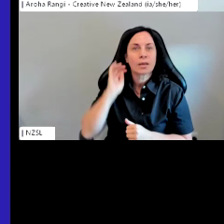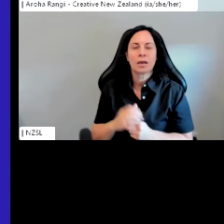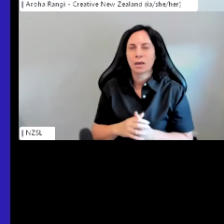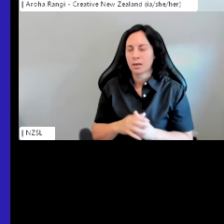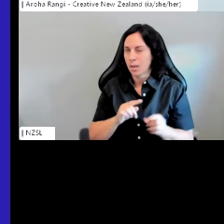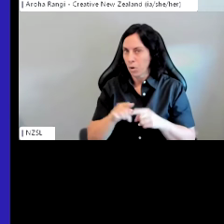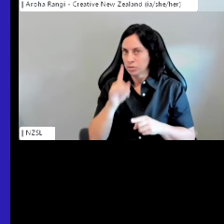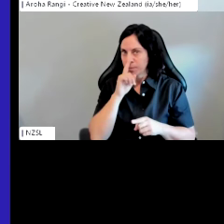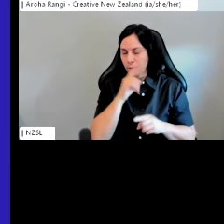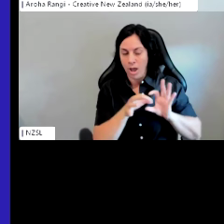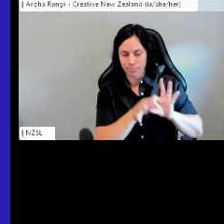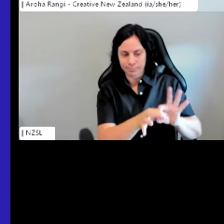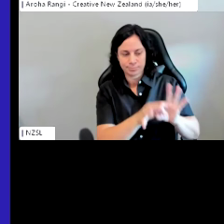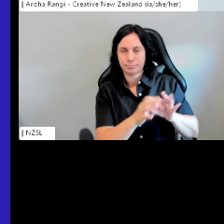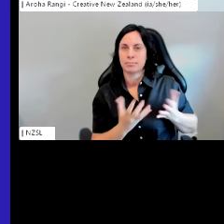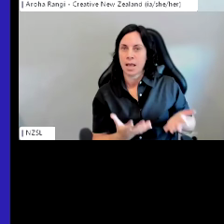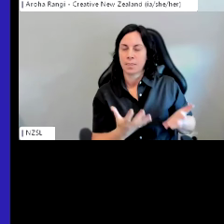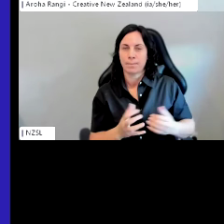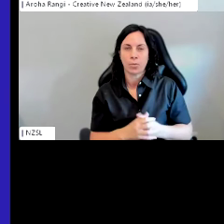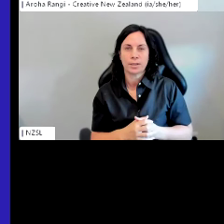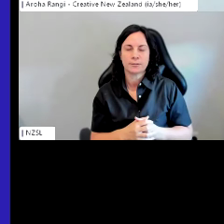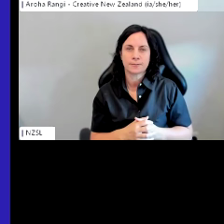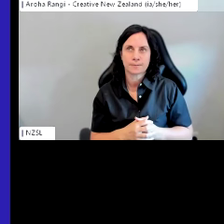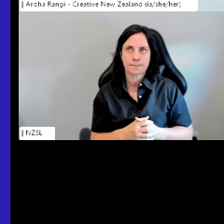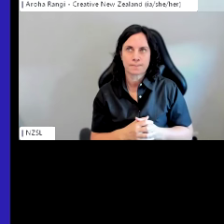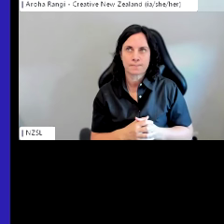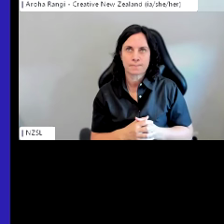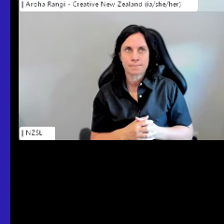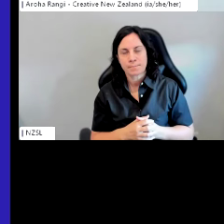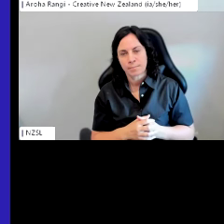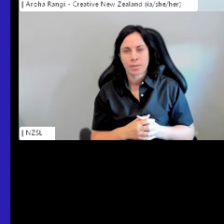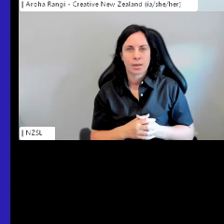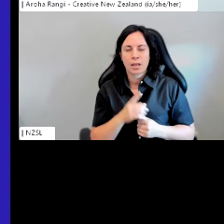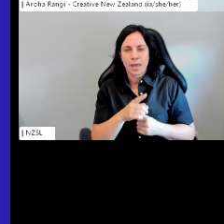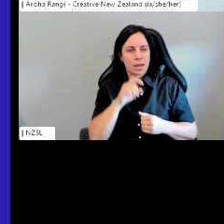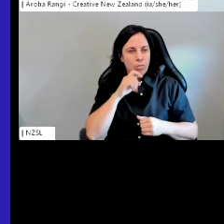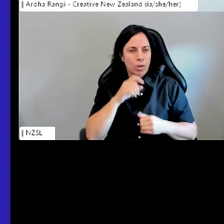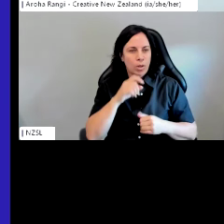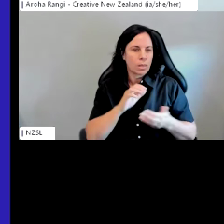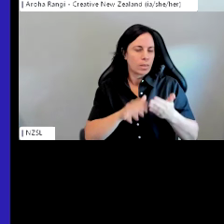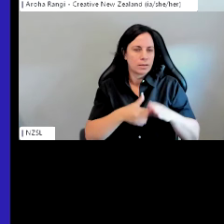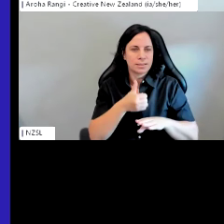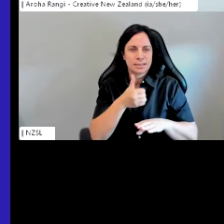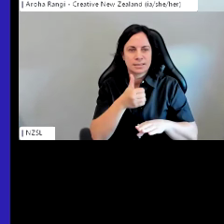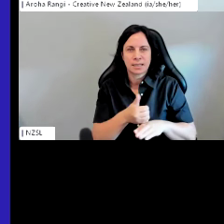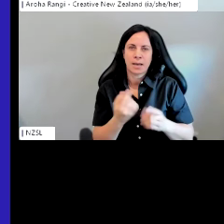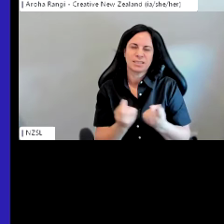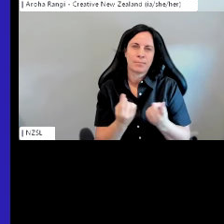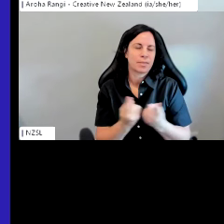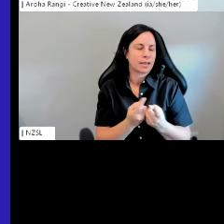putting in some kind of um interception at the beginning. So even if it's a free thing um we